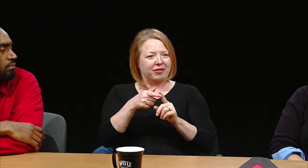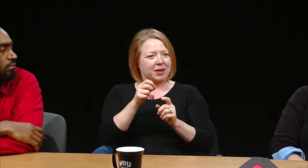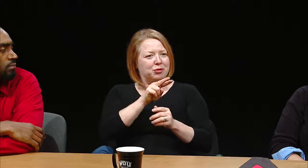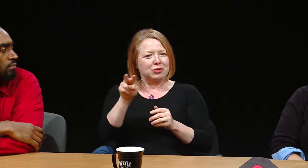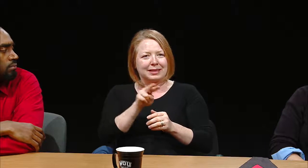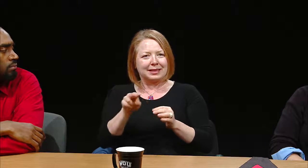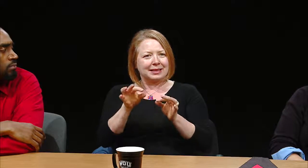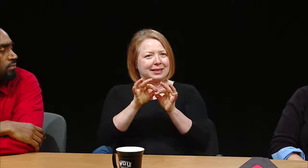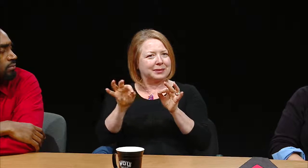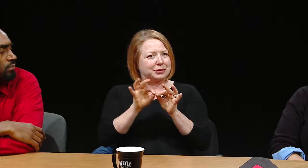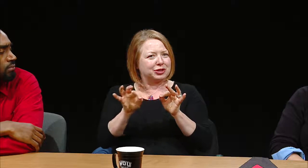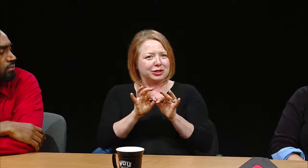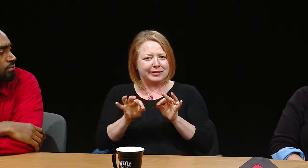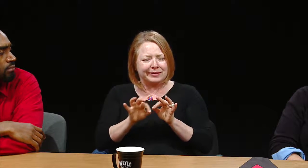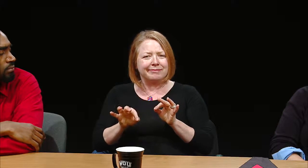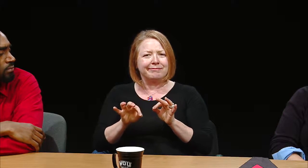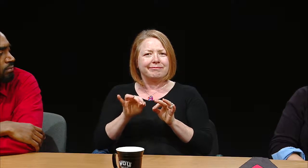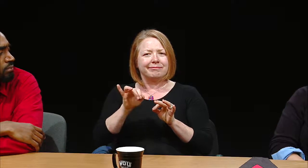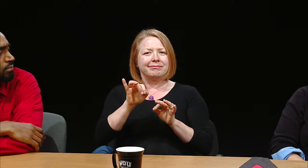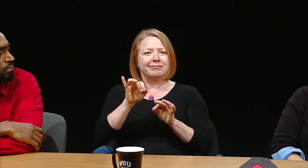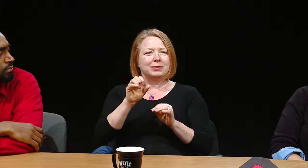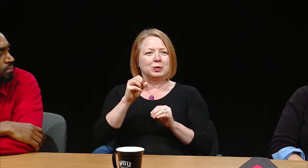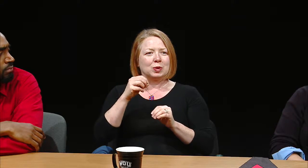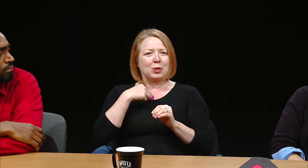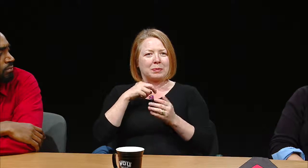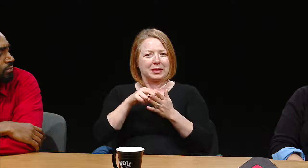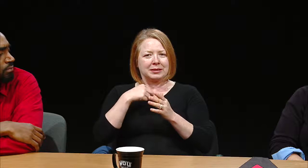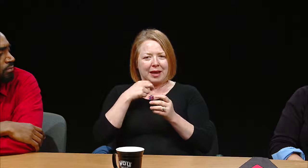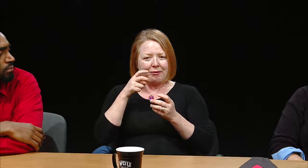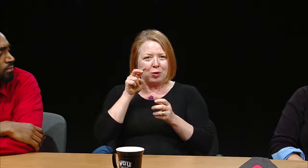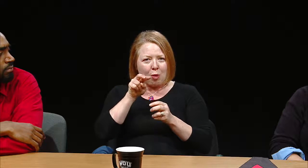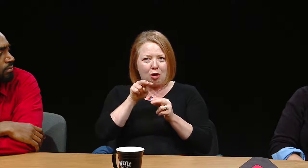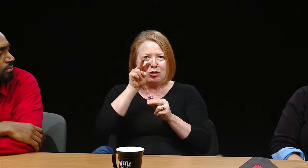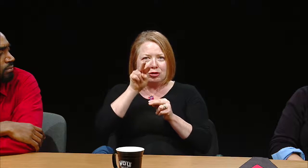And then, just at the very end, clicking "save" and sending it out,